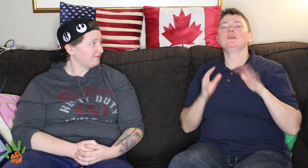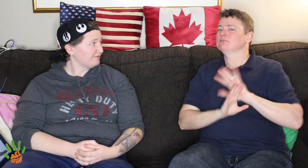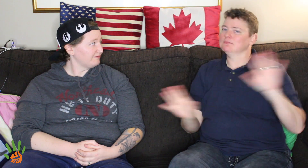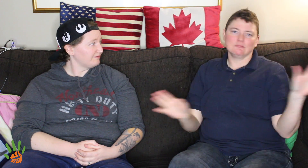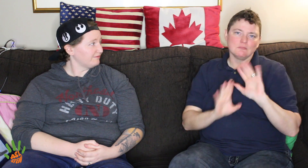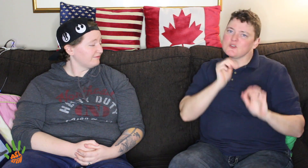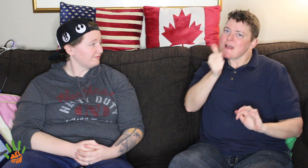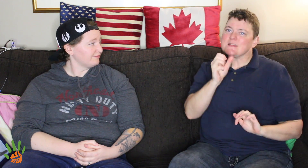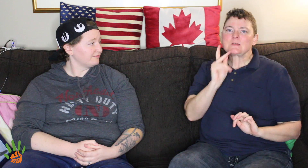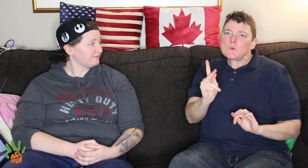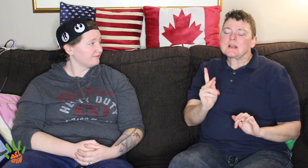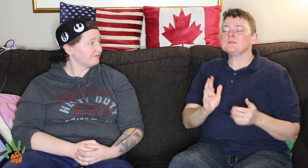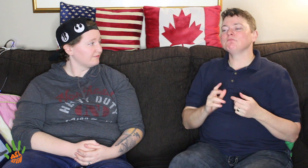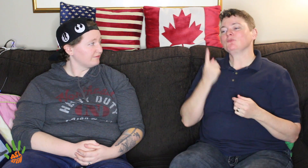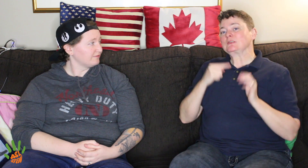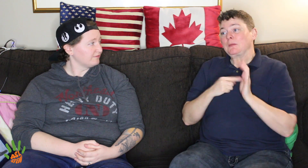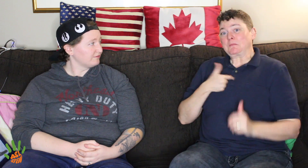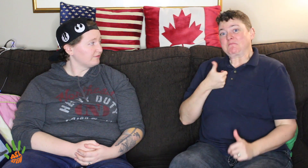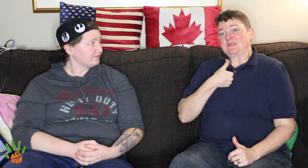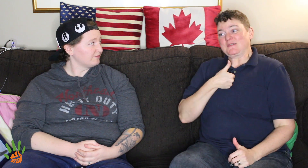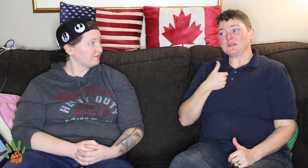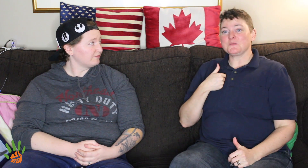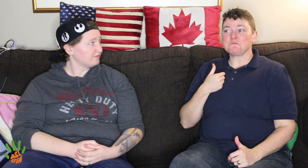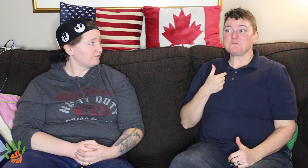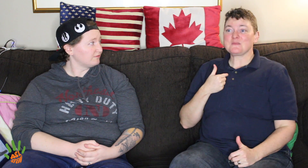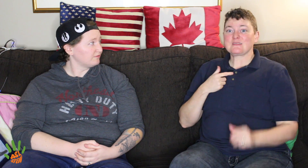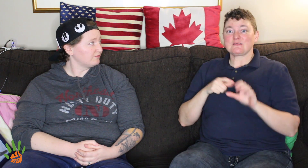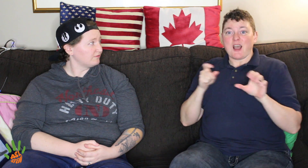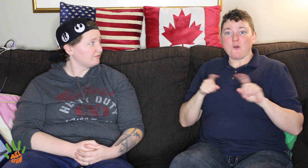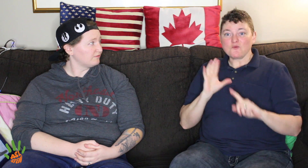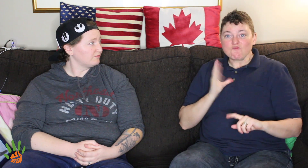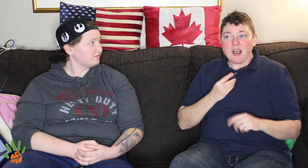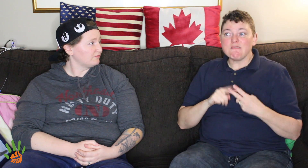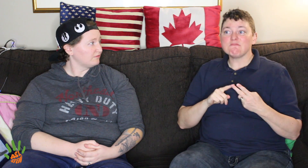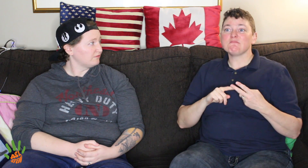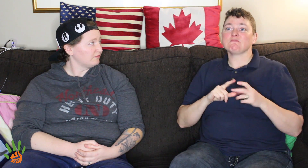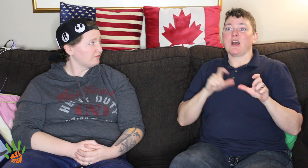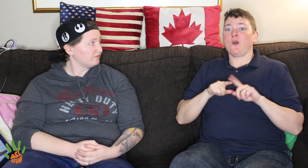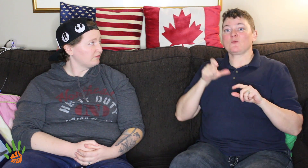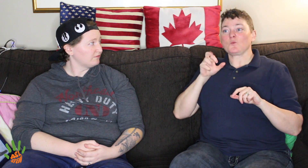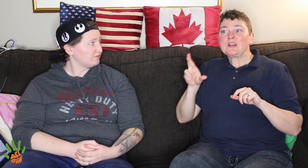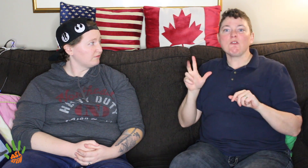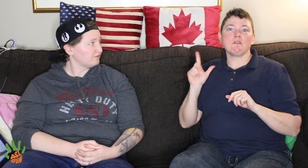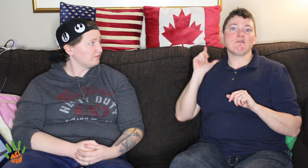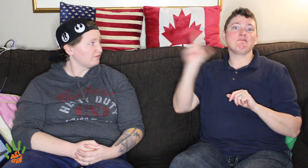A lot of times that will just cause self-doubt. So just be who you are. Like for example with myself, I came out as trans or queer